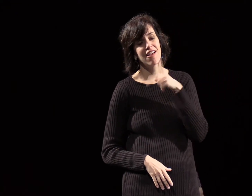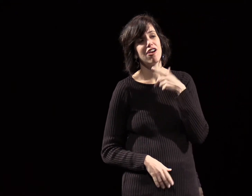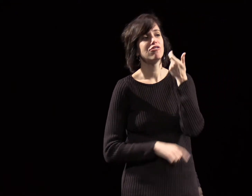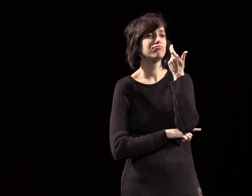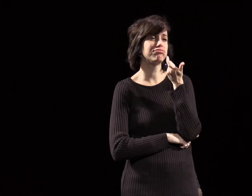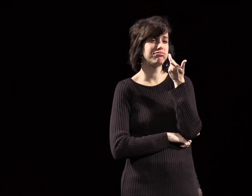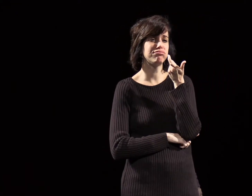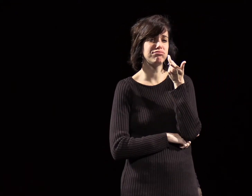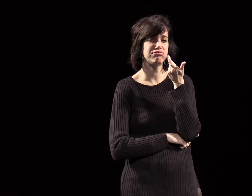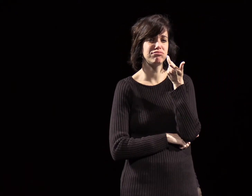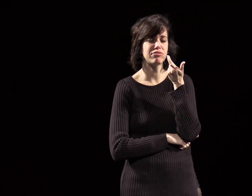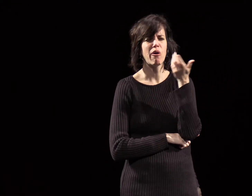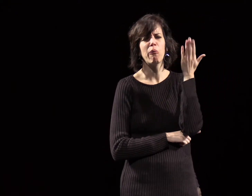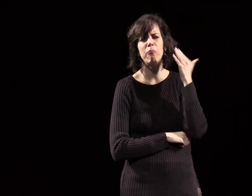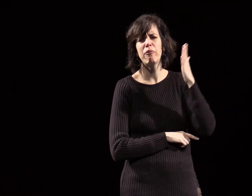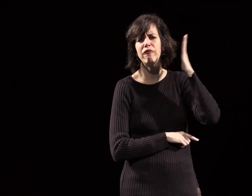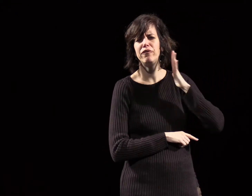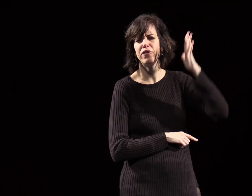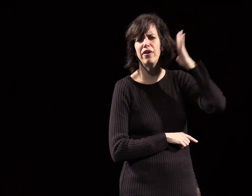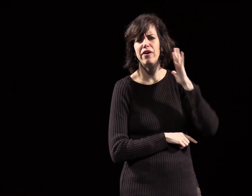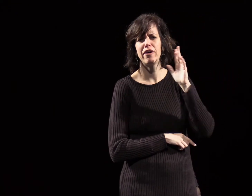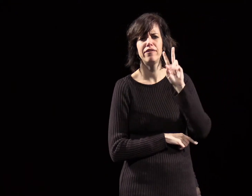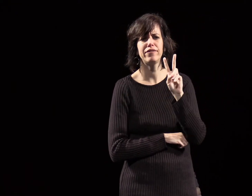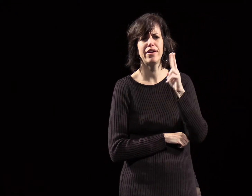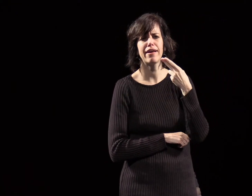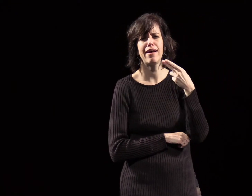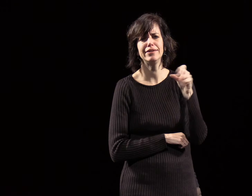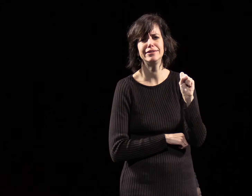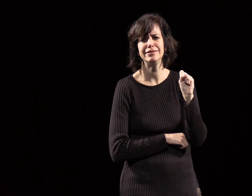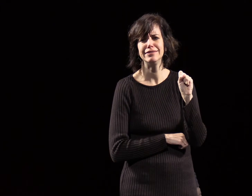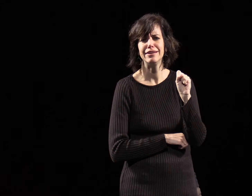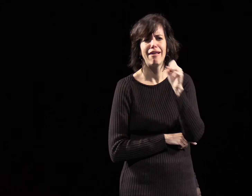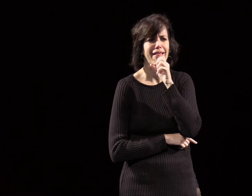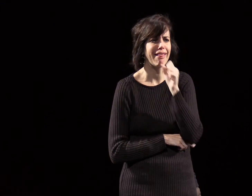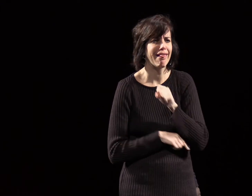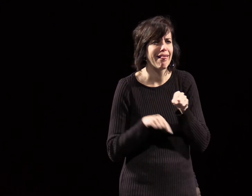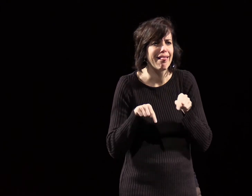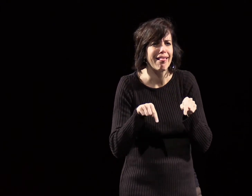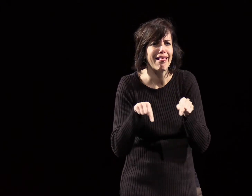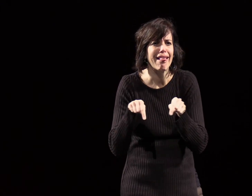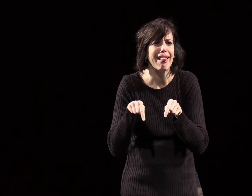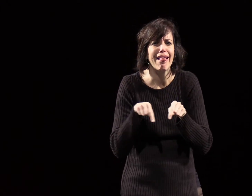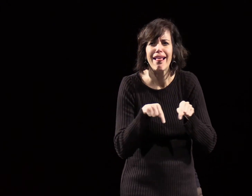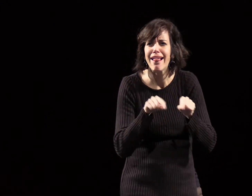as well as Clayton Valli. Now, this is way back in the day with the VHS tapes.